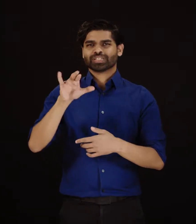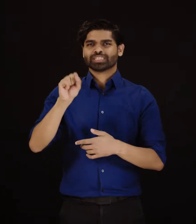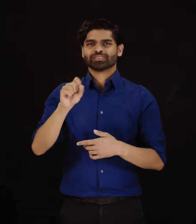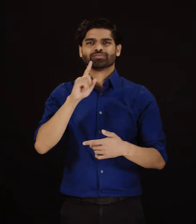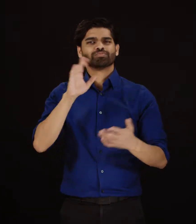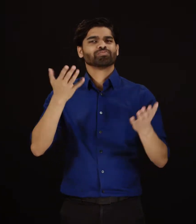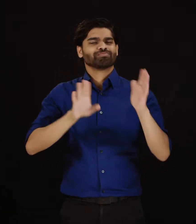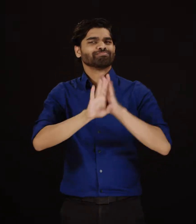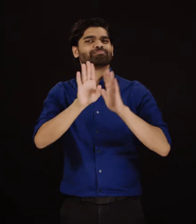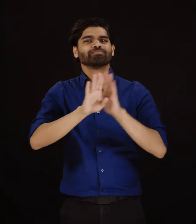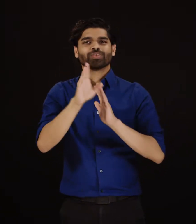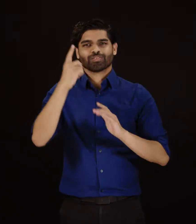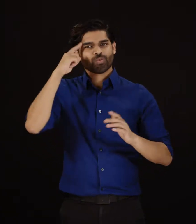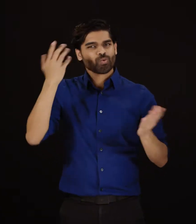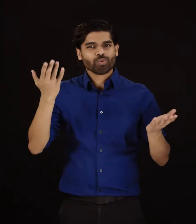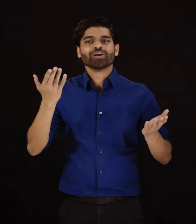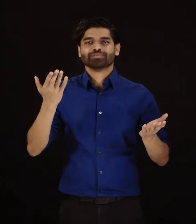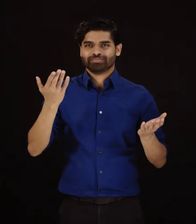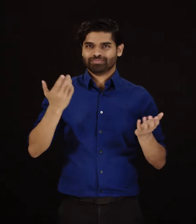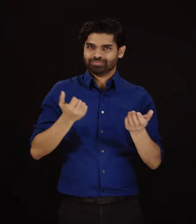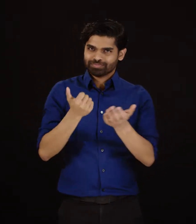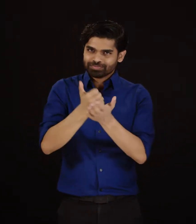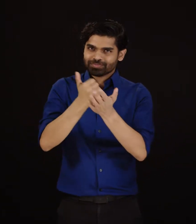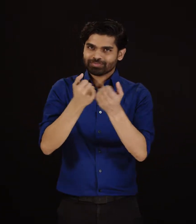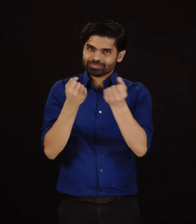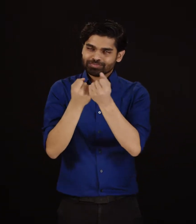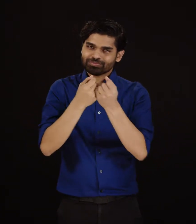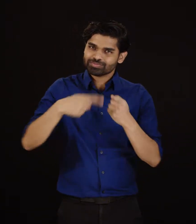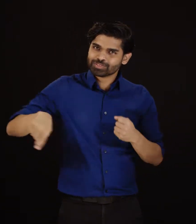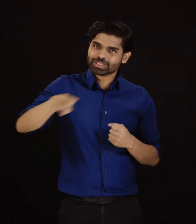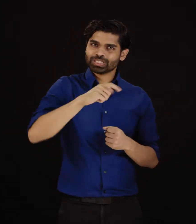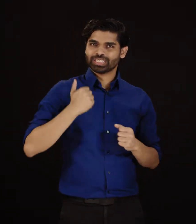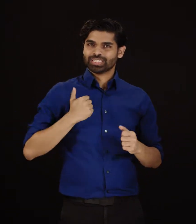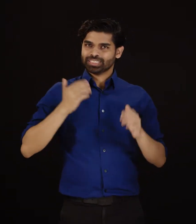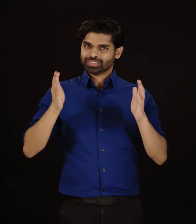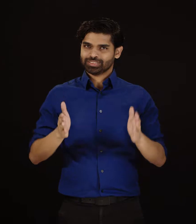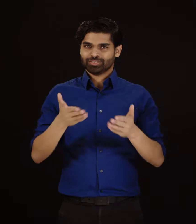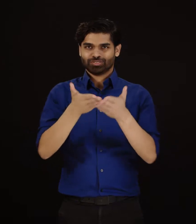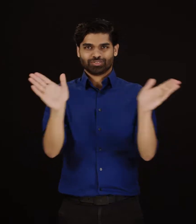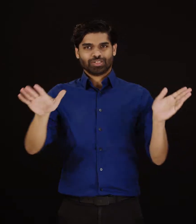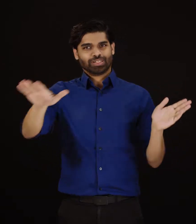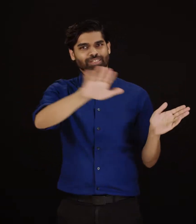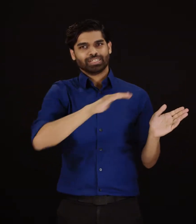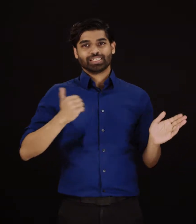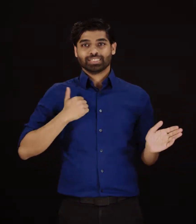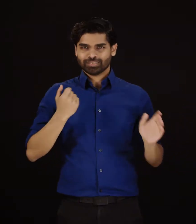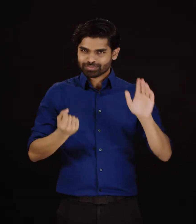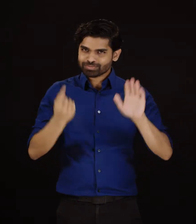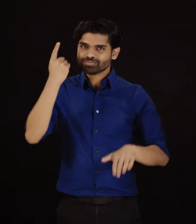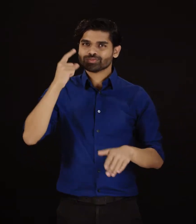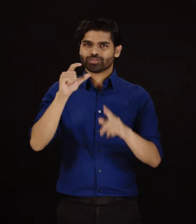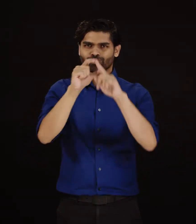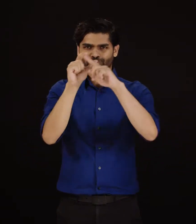Canadian public in understanding the terminology commonly used by all wireless service providers in Canada.